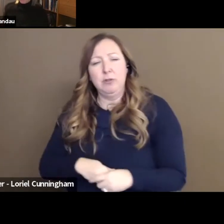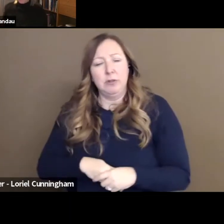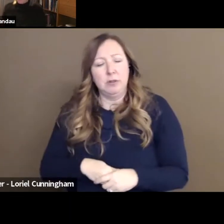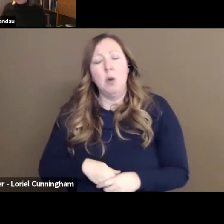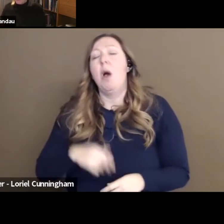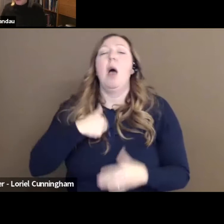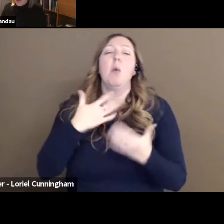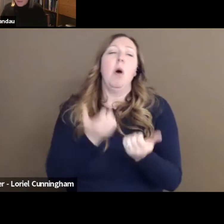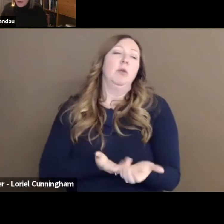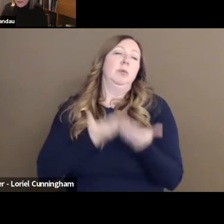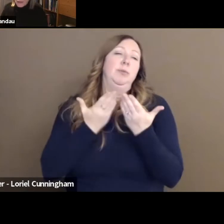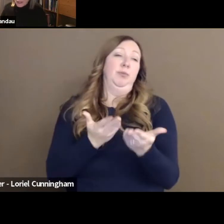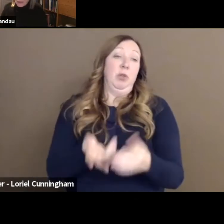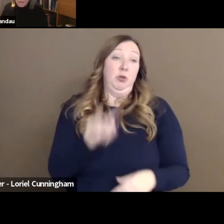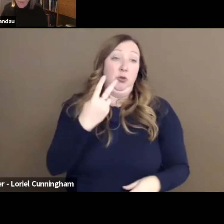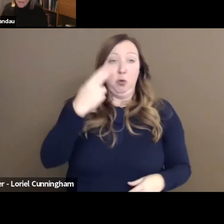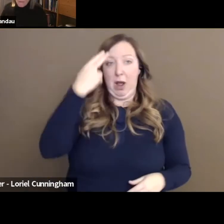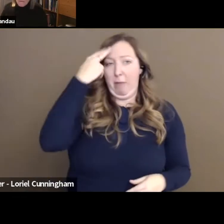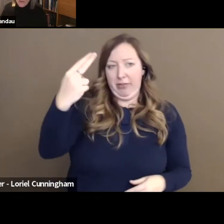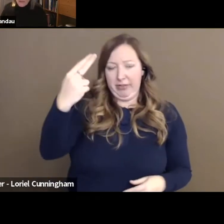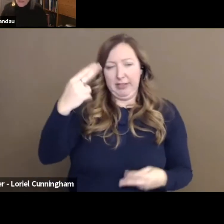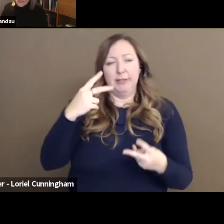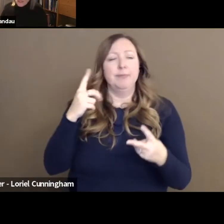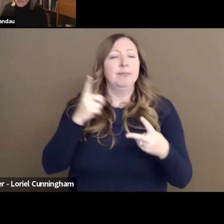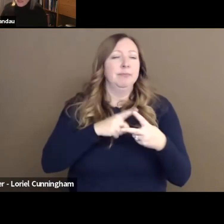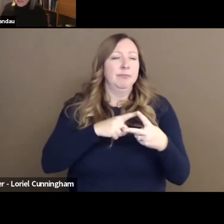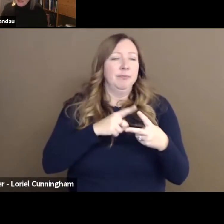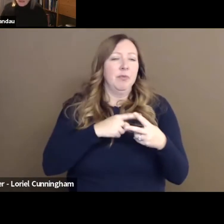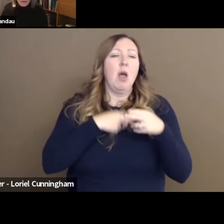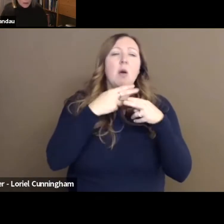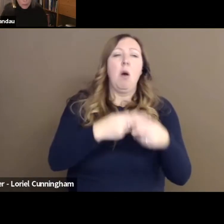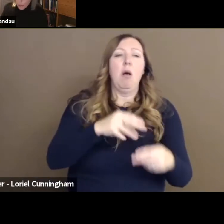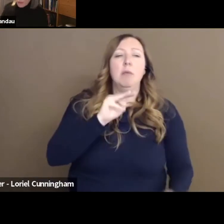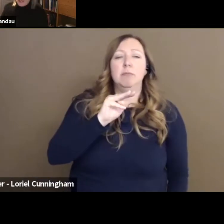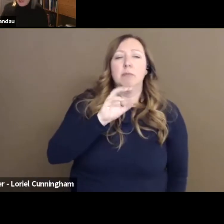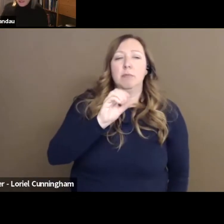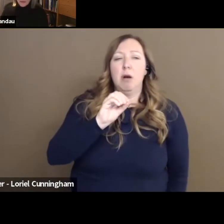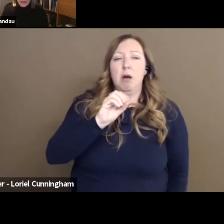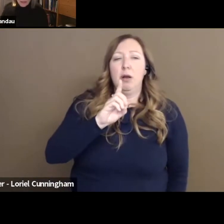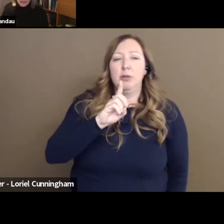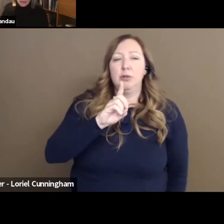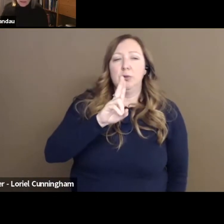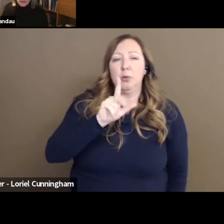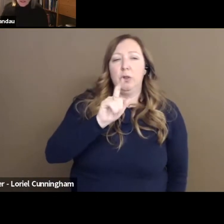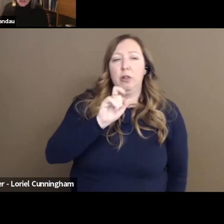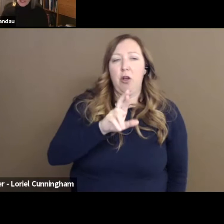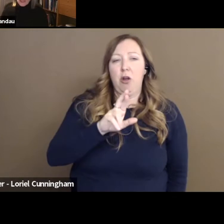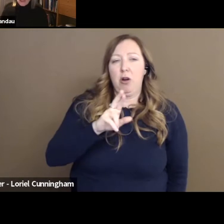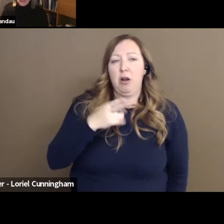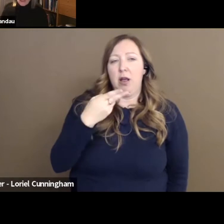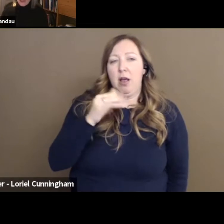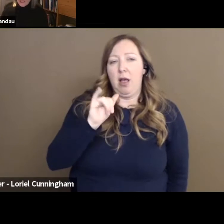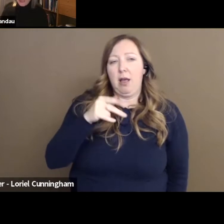the modular hypothesis and this is the idea first articulated